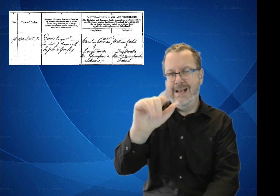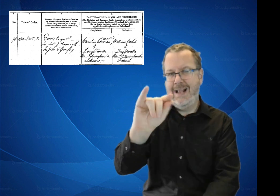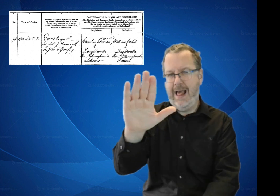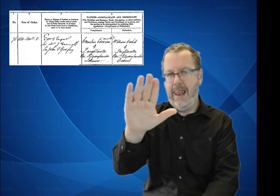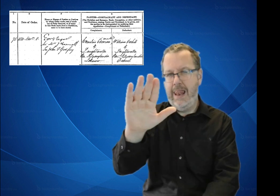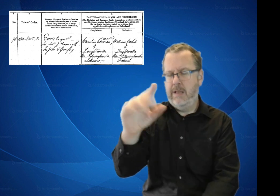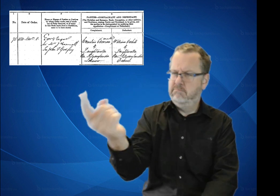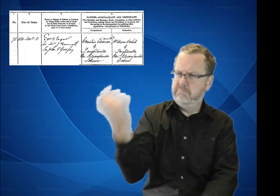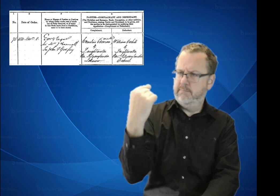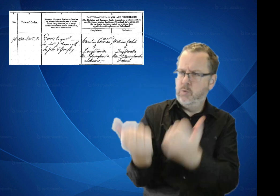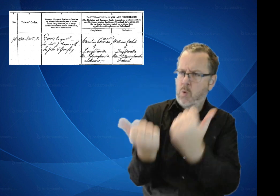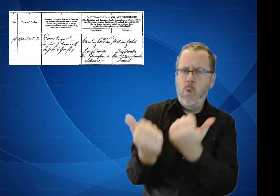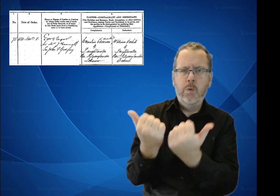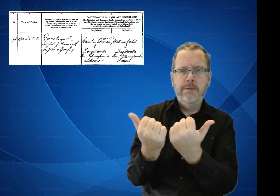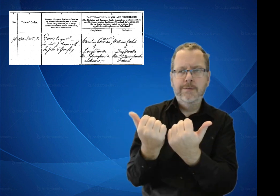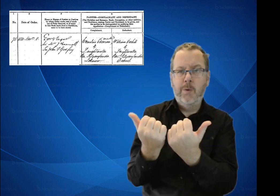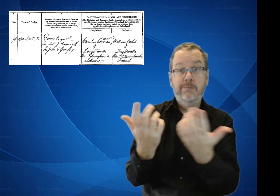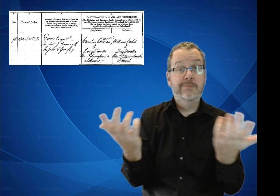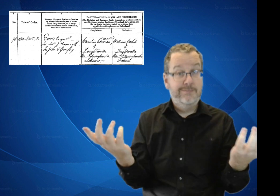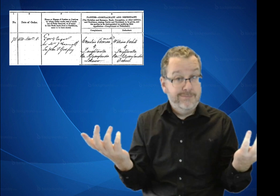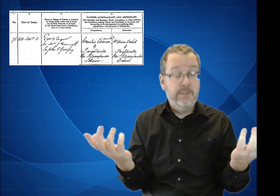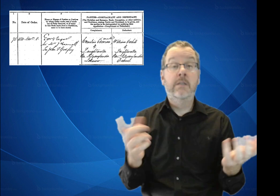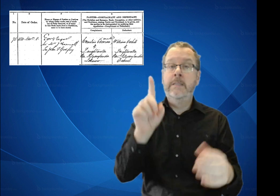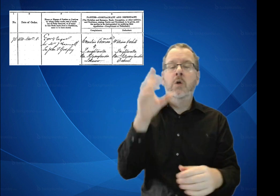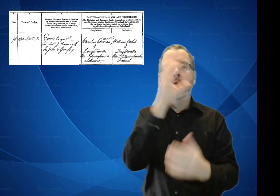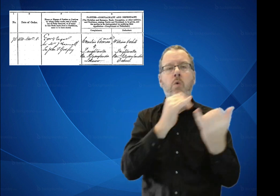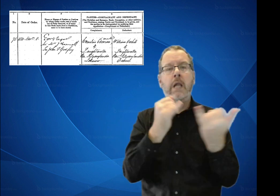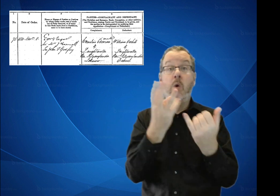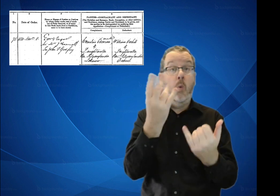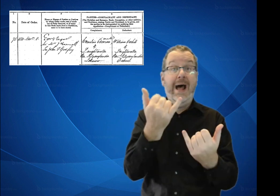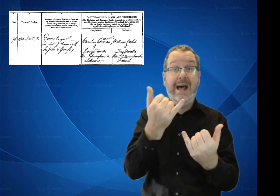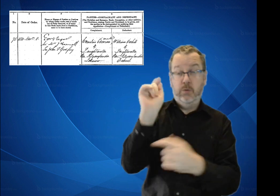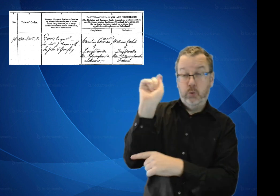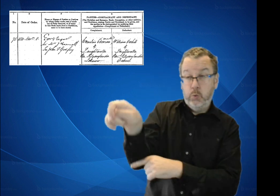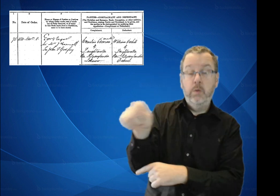sued a neighbour, William Cahill.